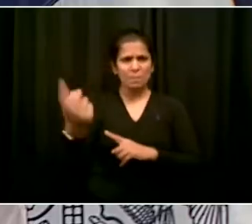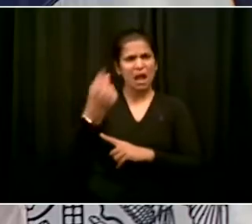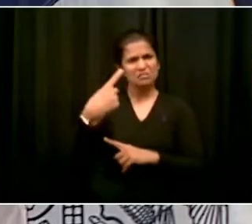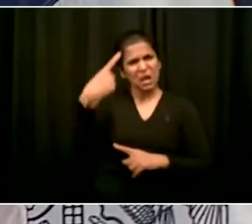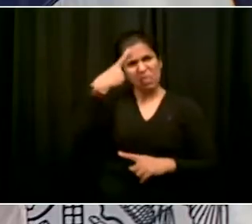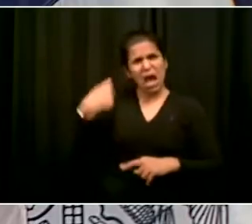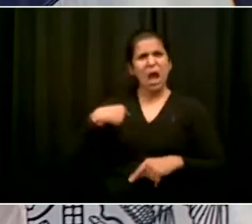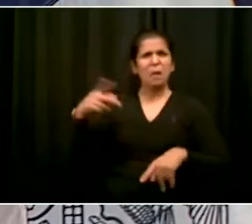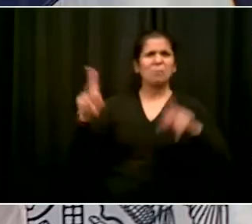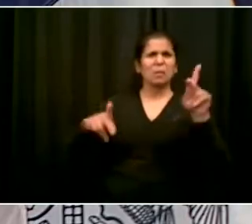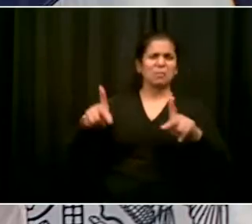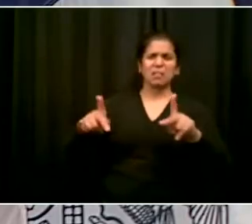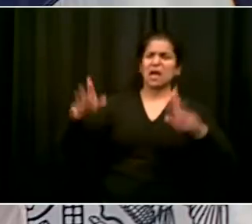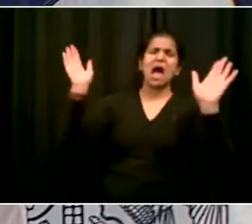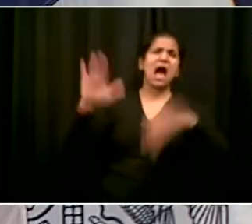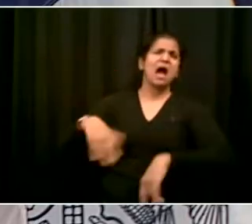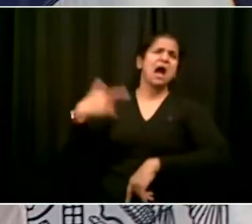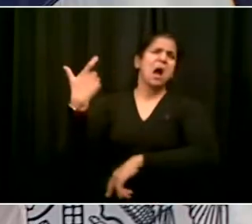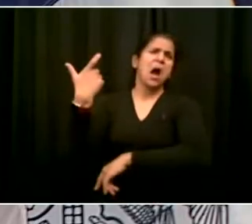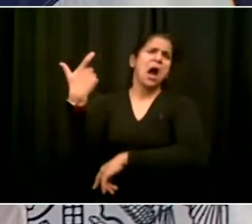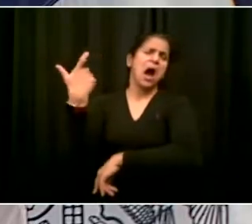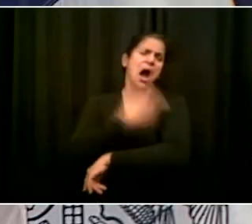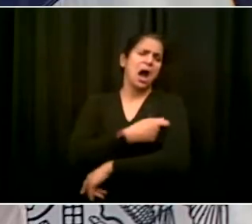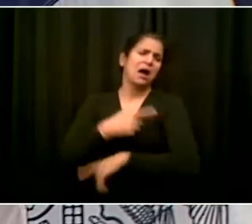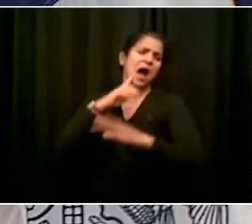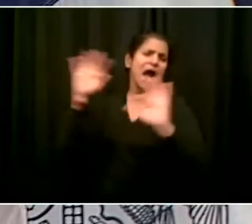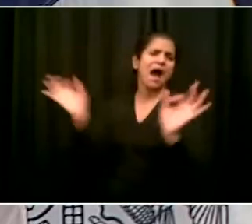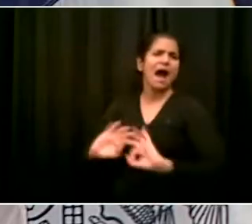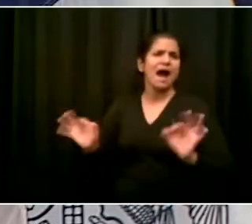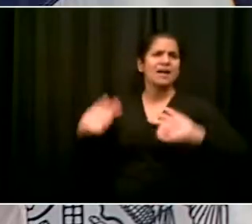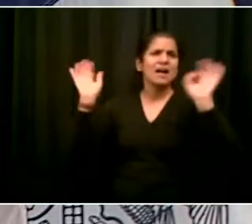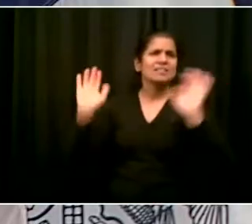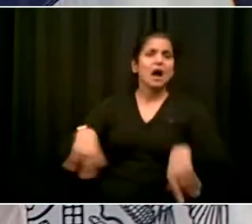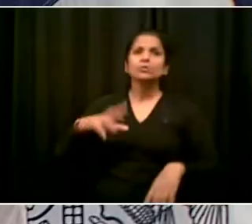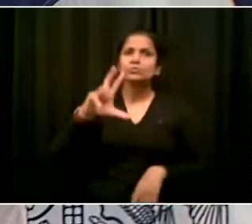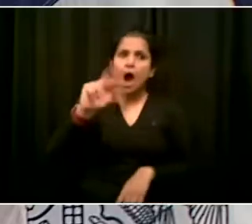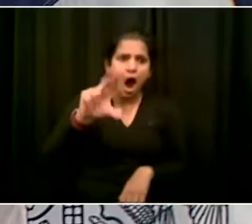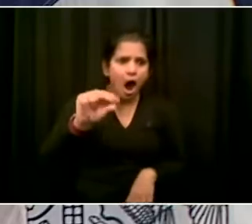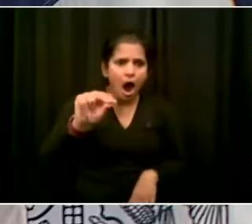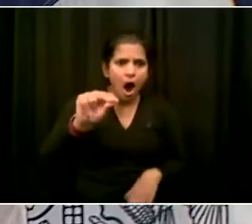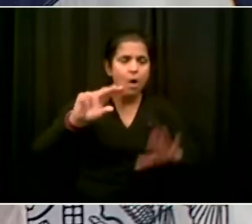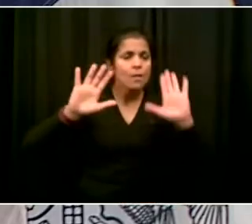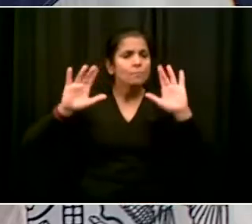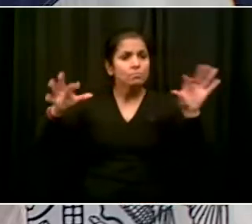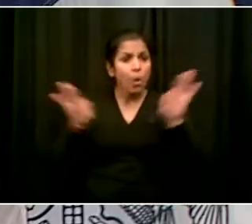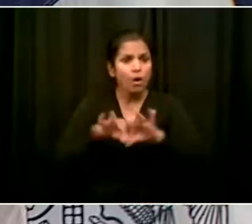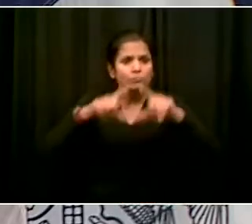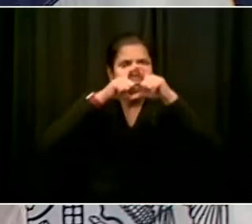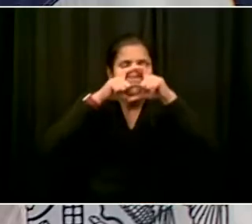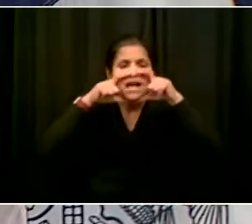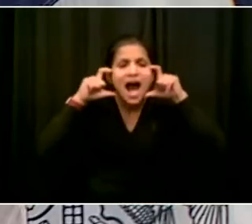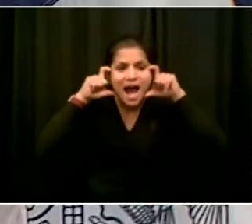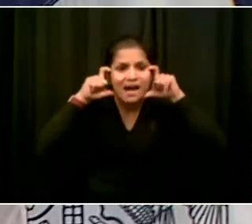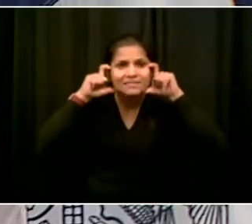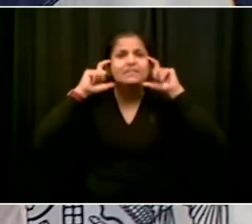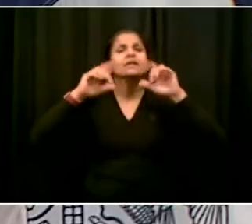PEOPLE ARE GOING TO DOUBLE DOWN.